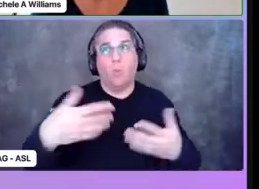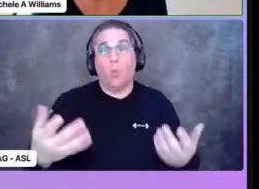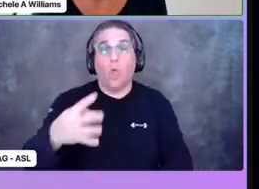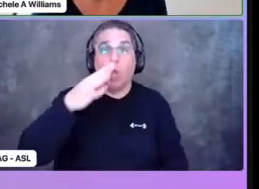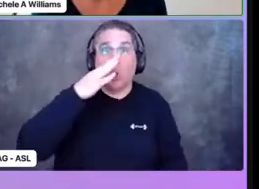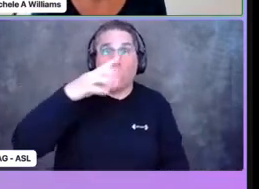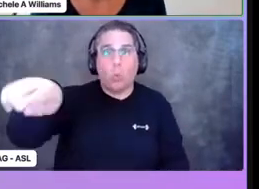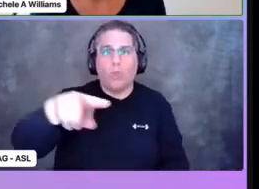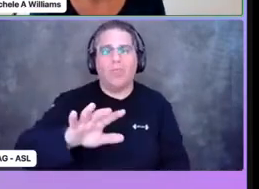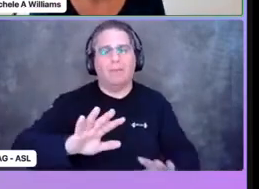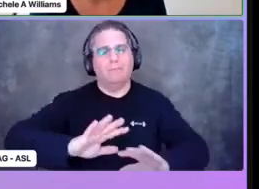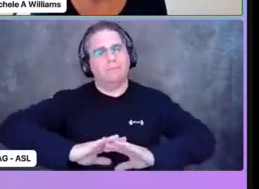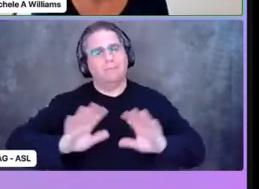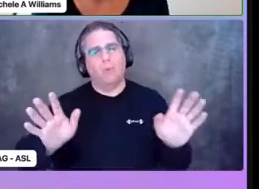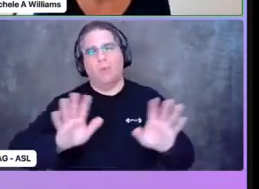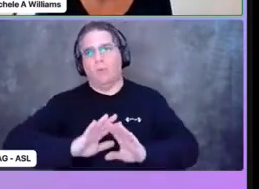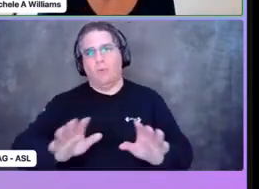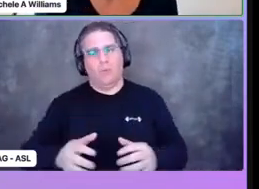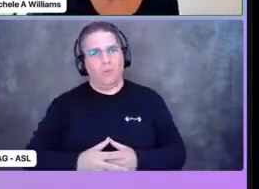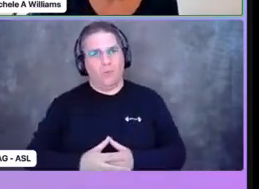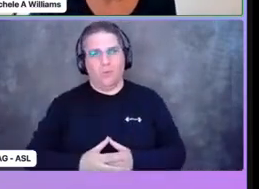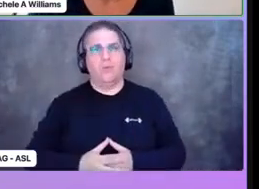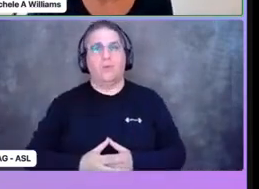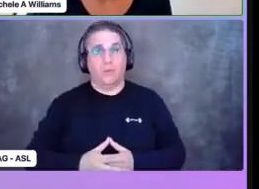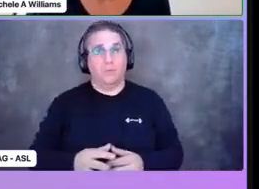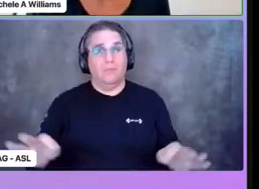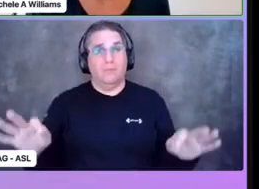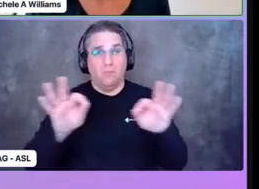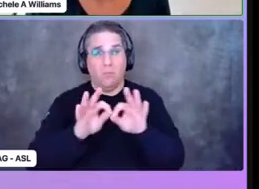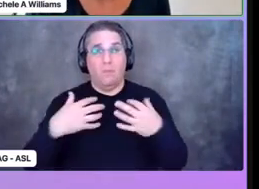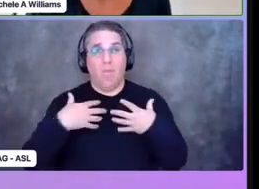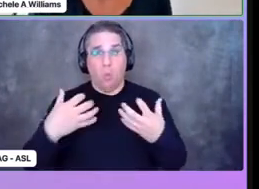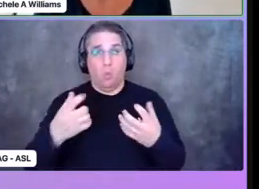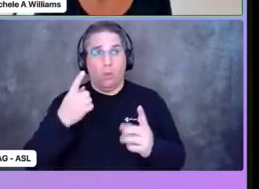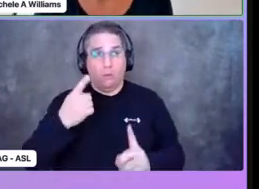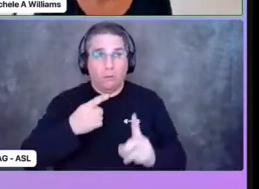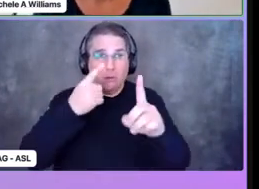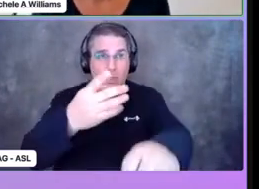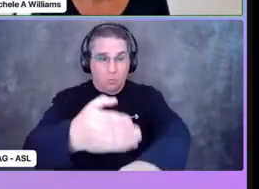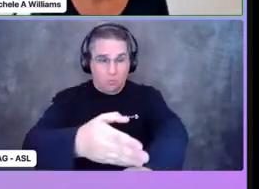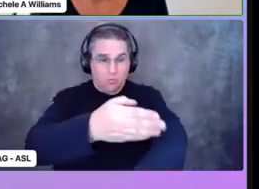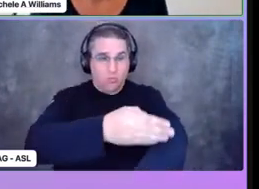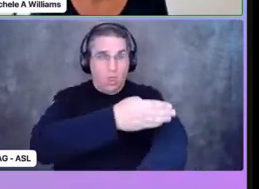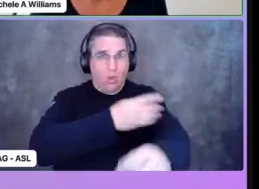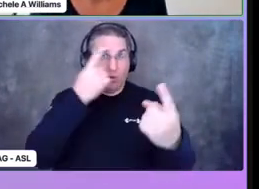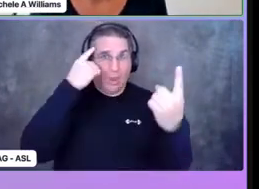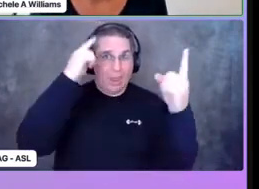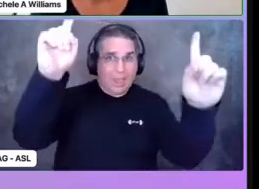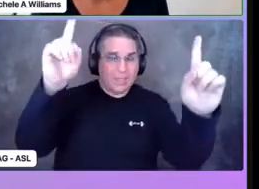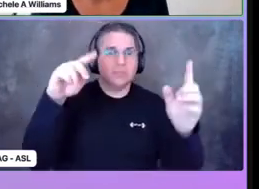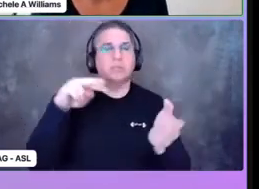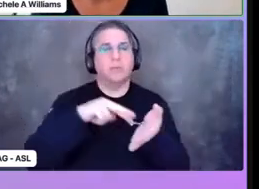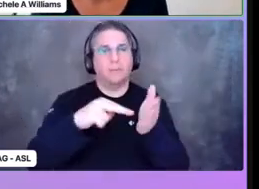people or I guess I should have added, or ignoring people altogether. So, keeping in